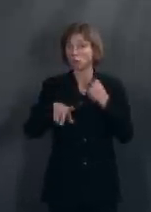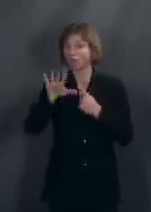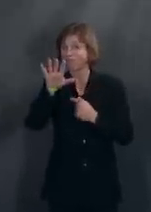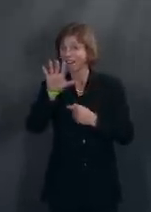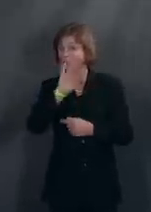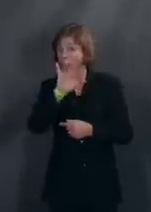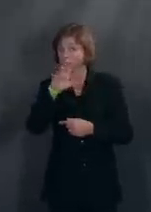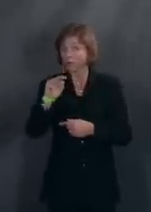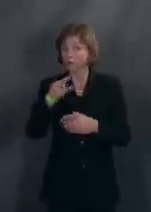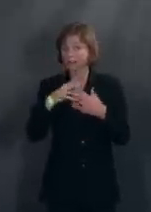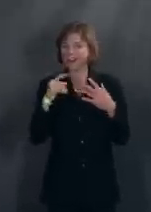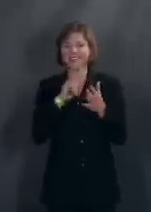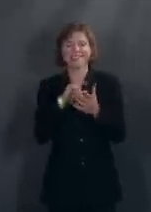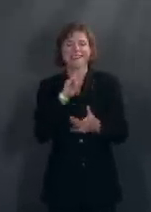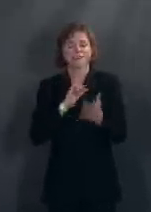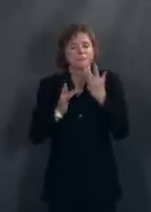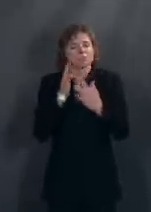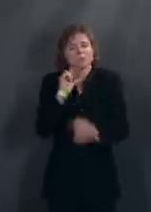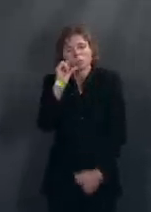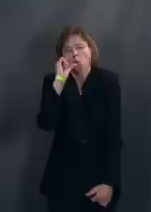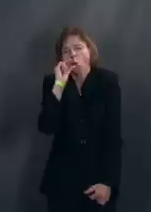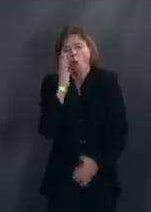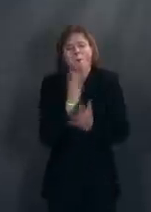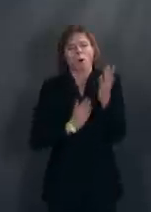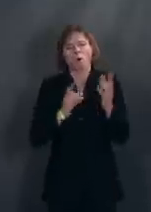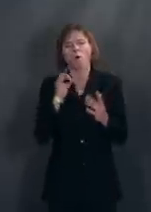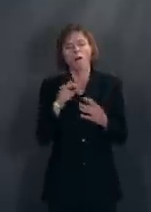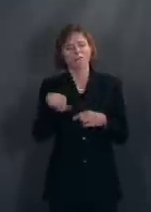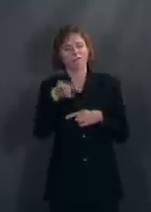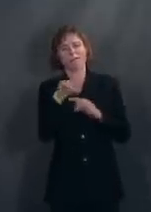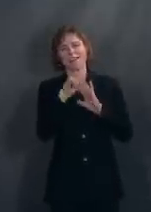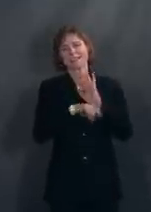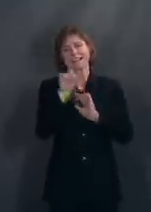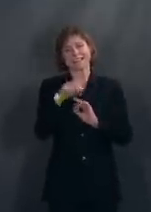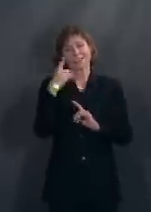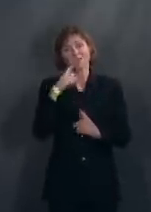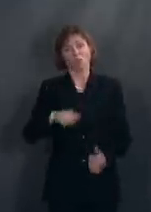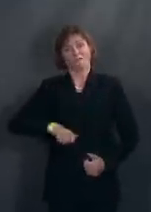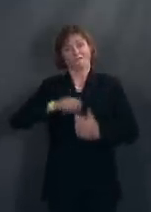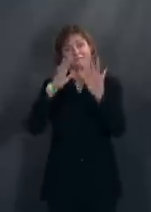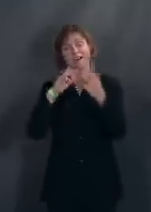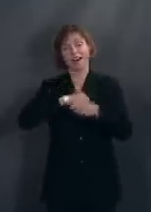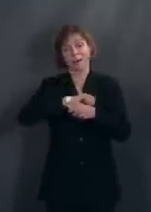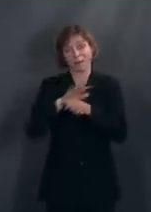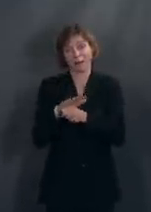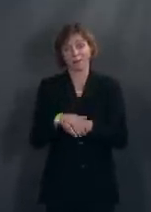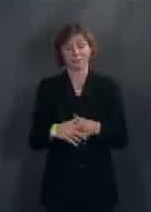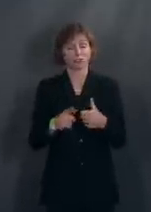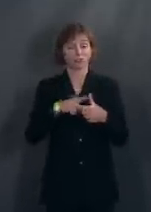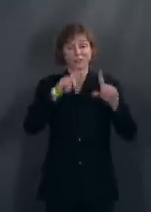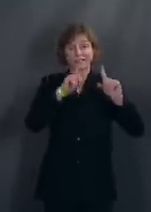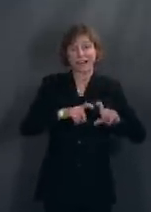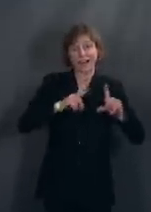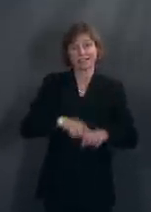that states need to fight this pandemic, including for testing, genomic sequencing and mass vaccinations centers.